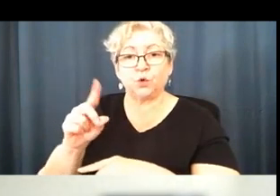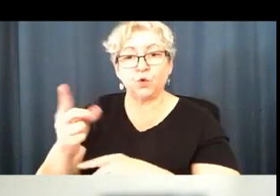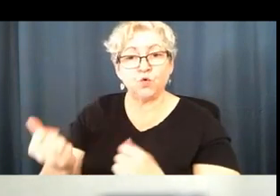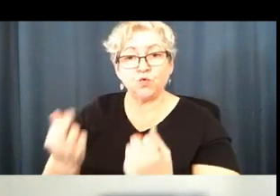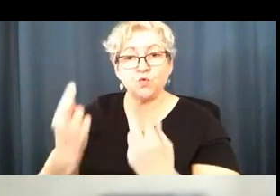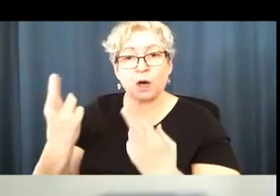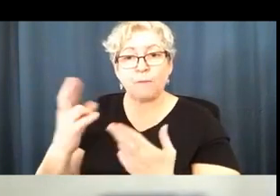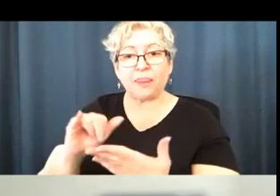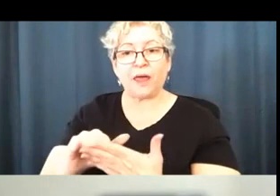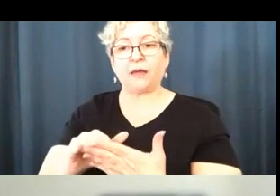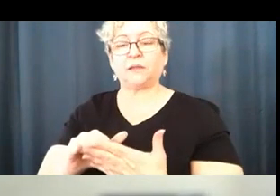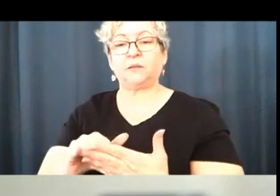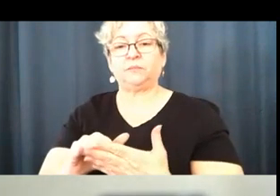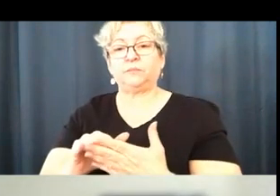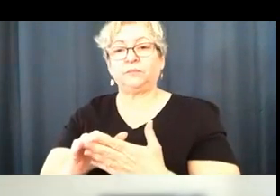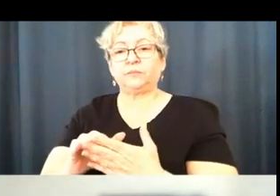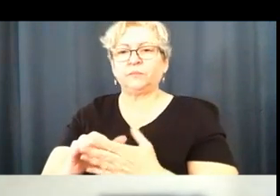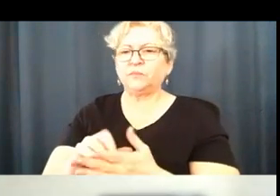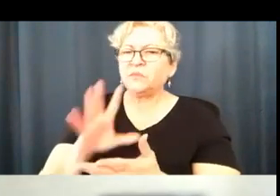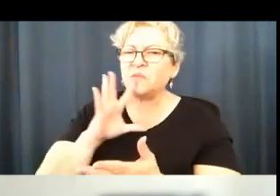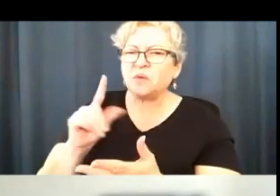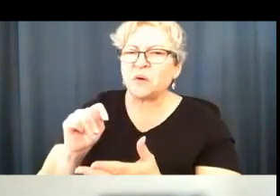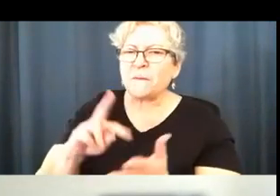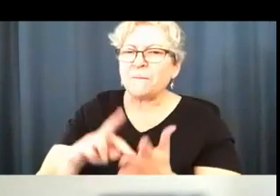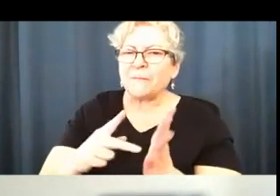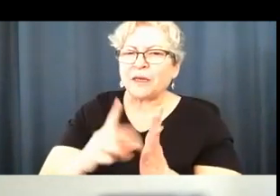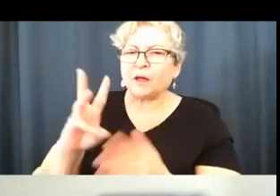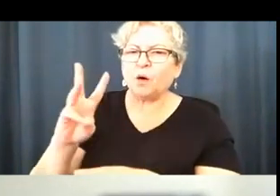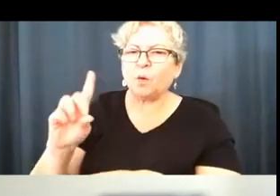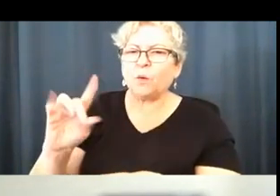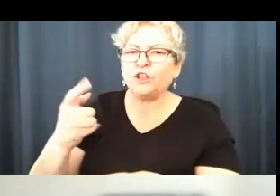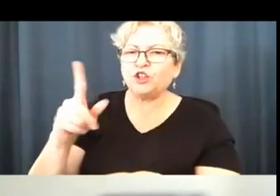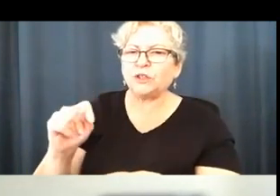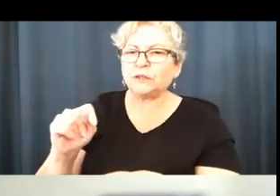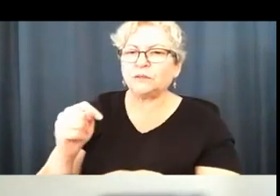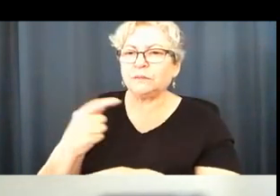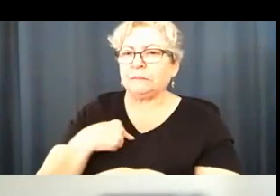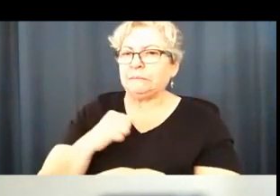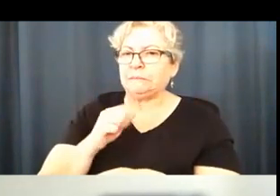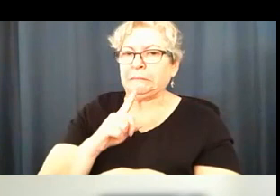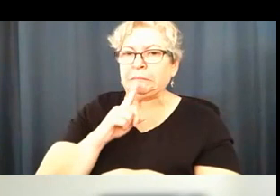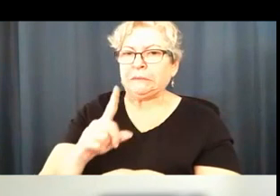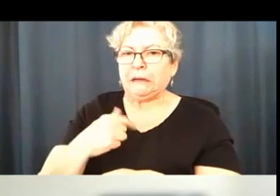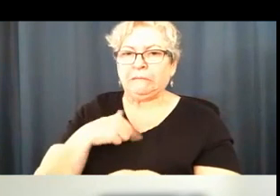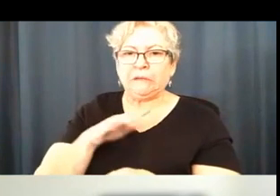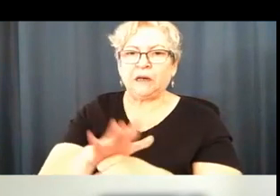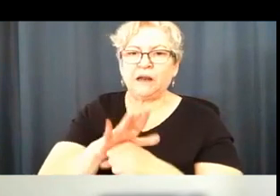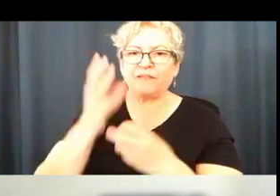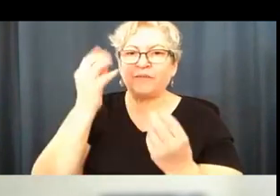So, what are we talking about with widgets? I think that unfortunately I'm not sure I have enough information. And if we're talking about widgets